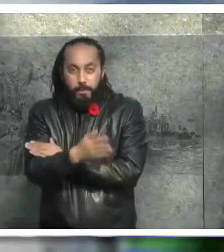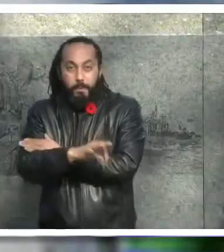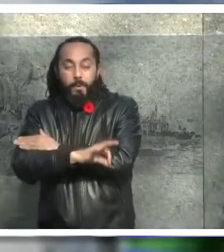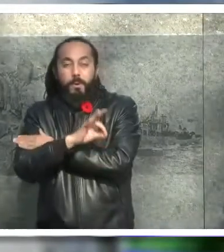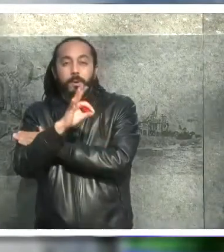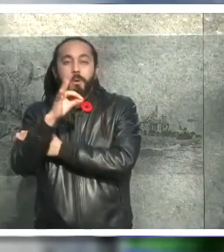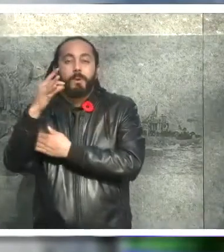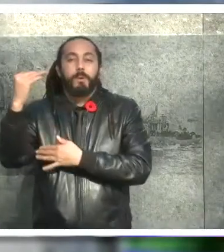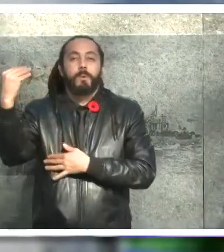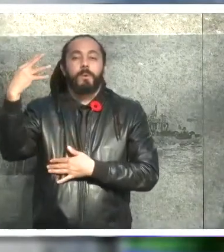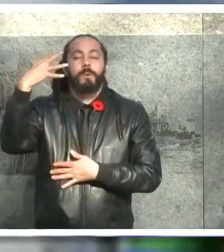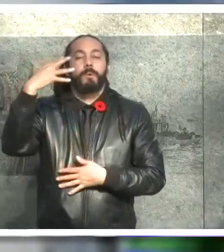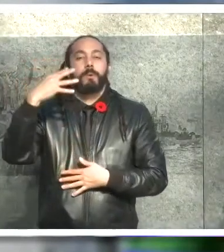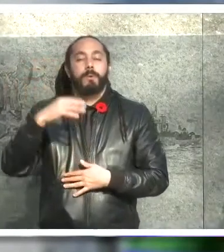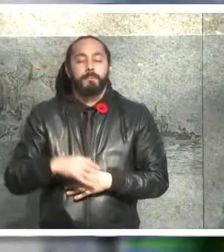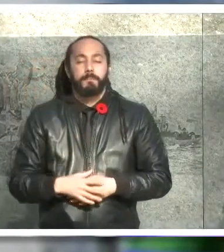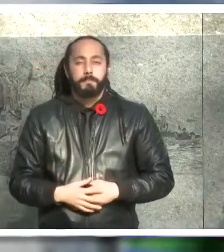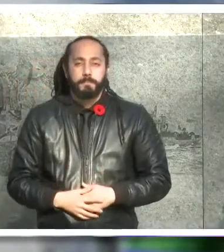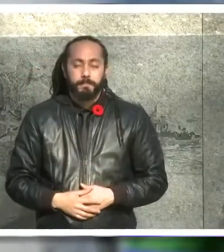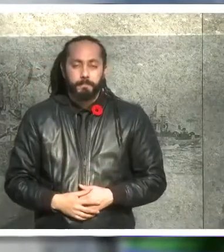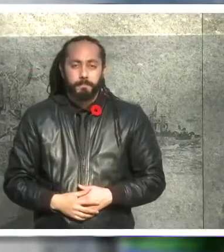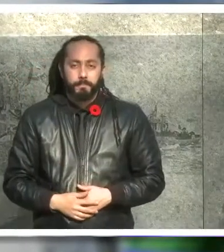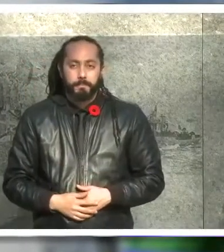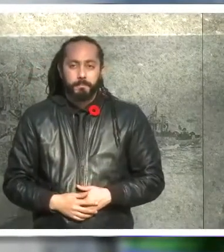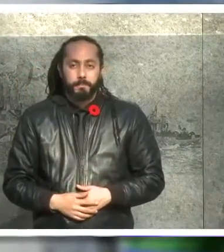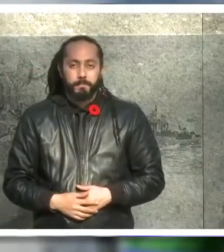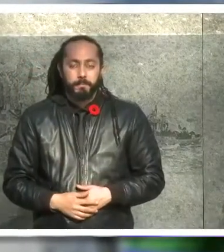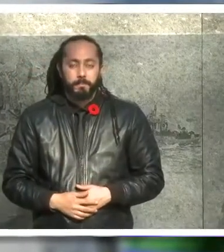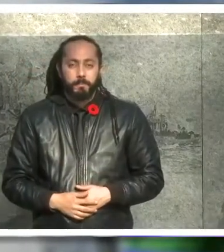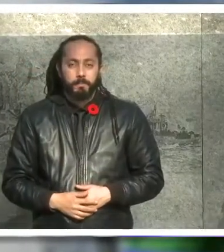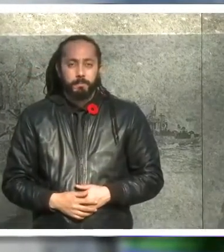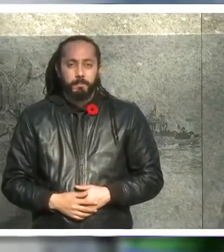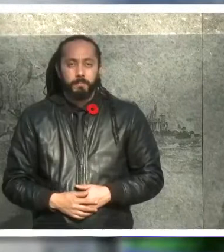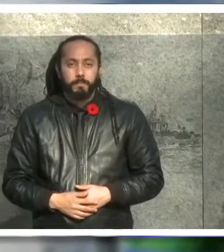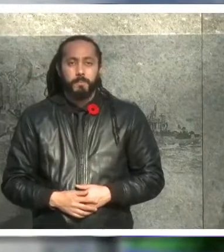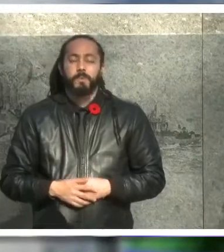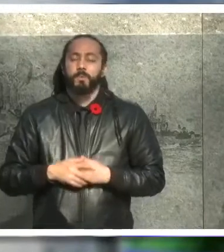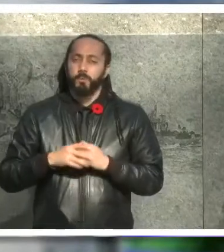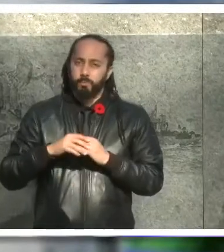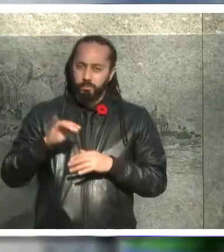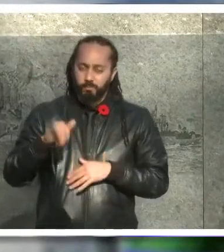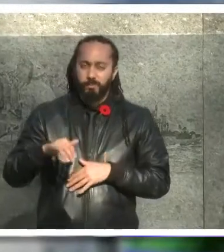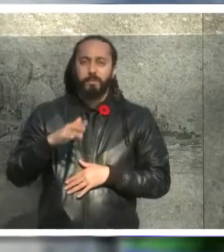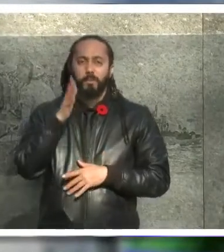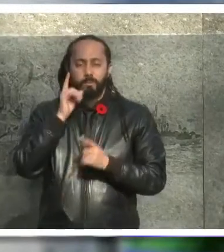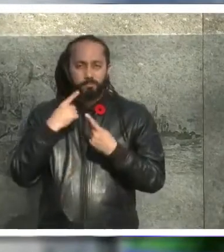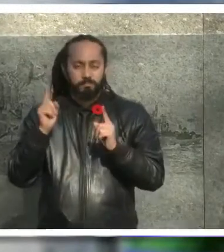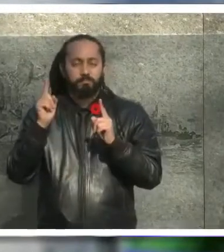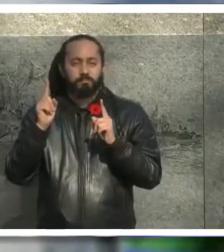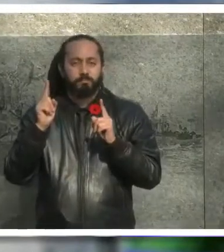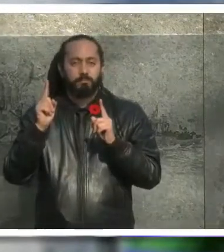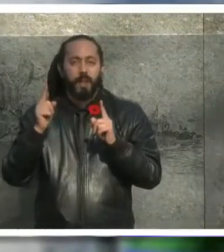Made this be so and may we work to make it so. Amen.